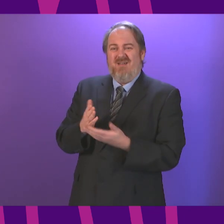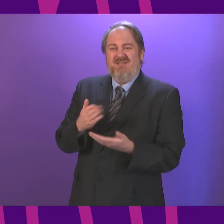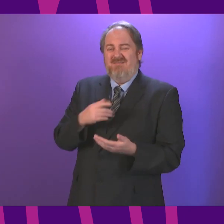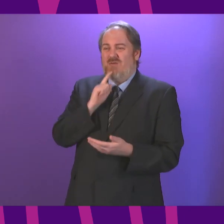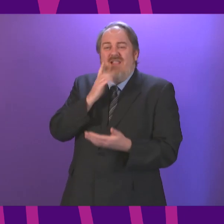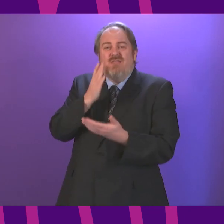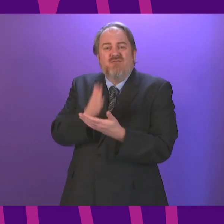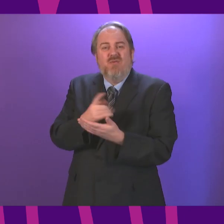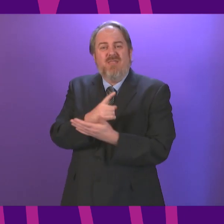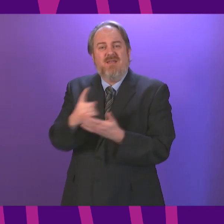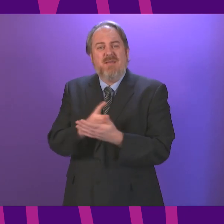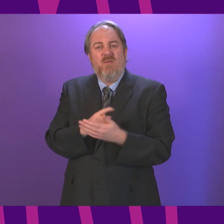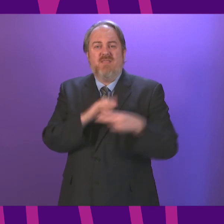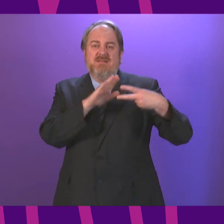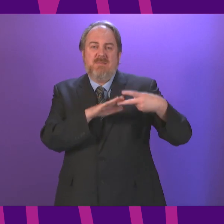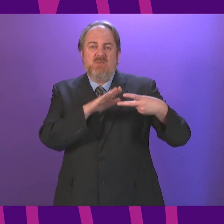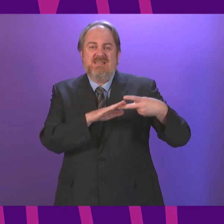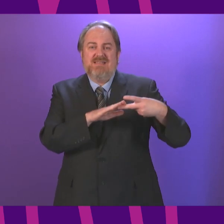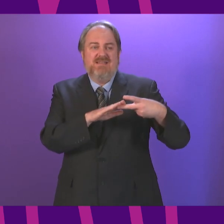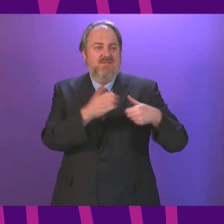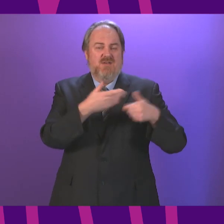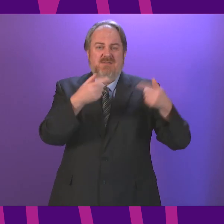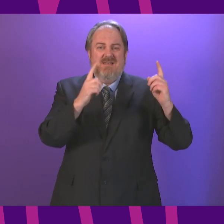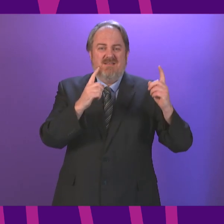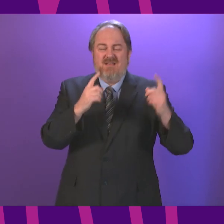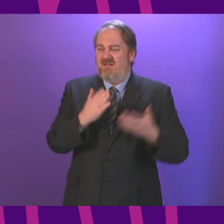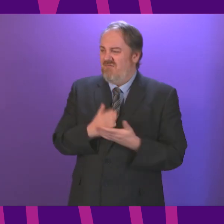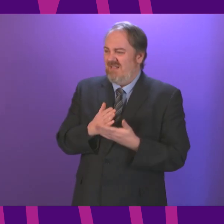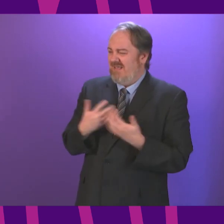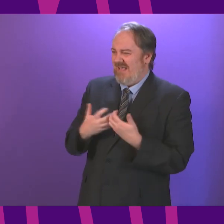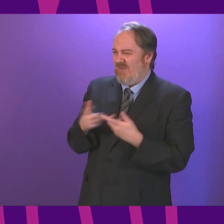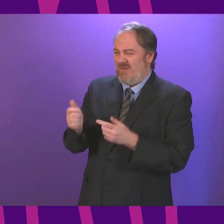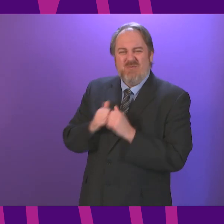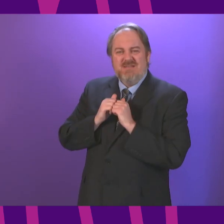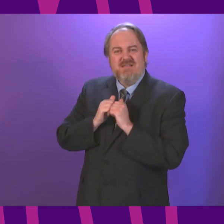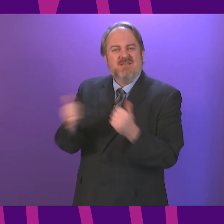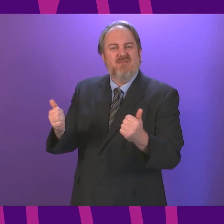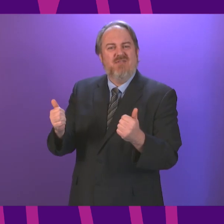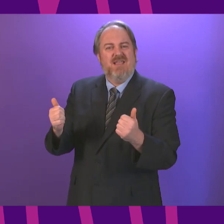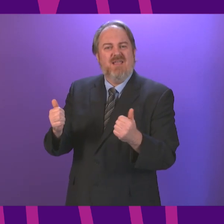I am really not sure what many people could find to disagree with in the view that,